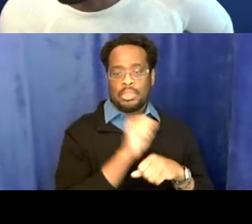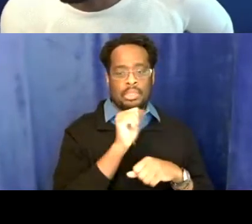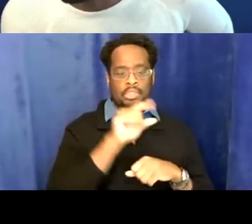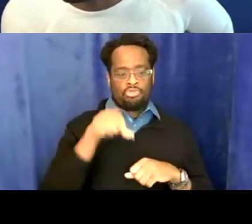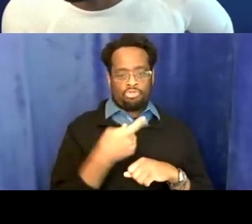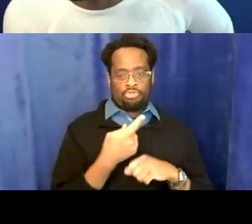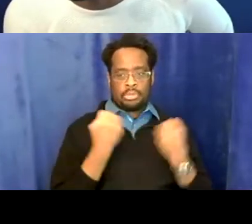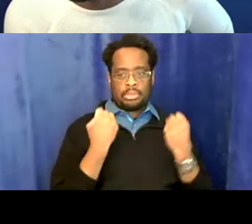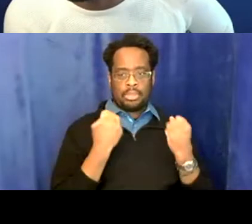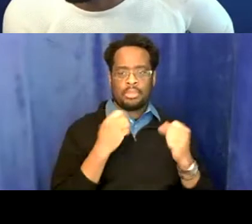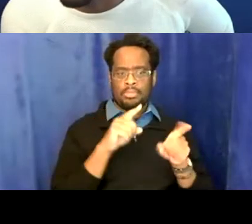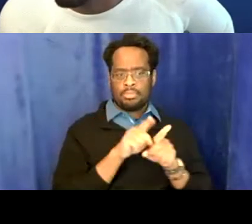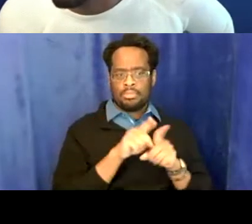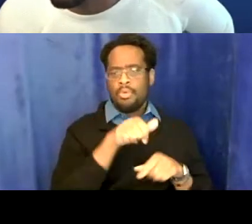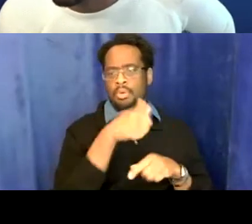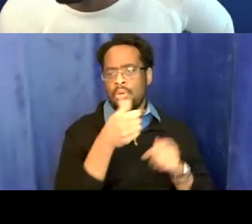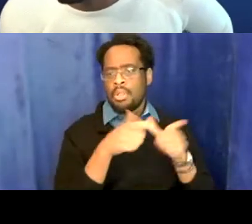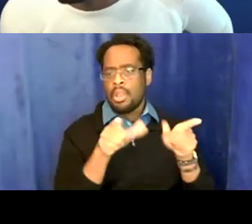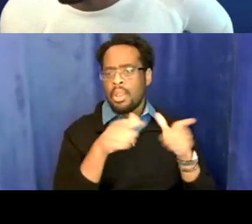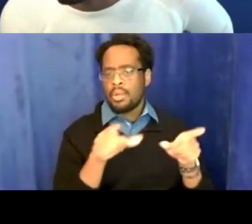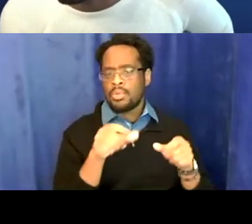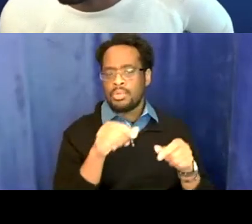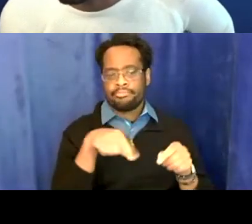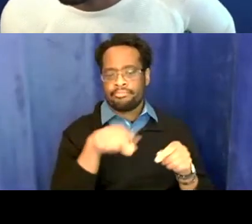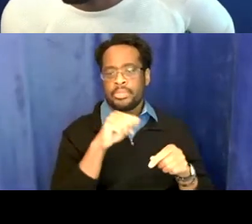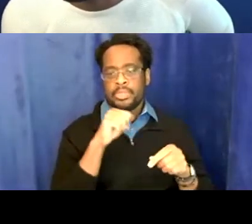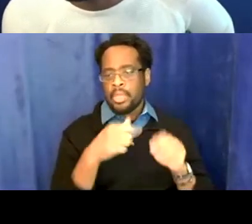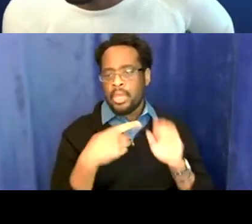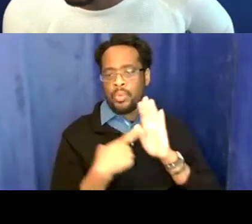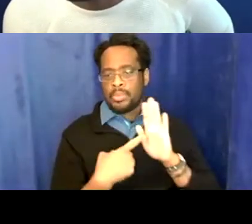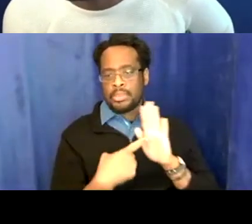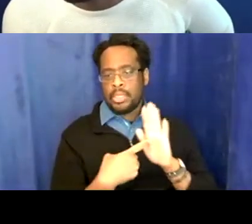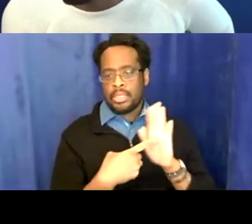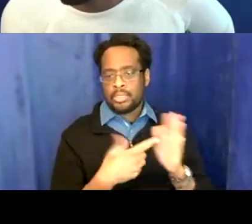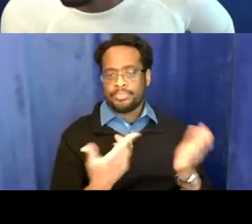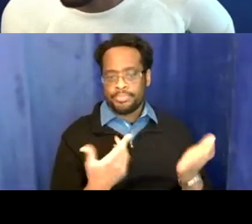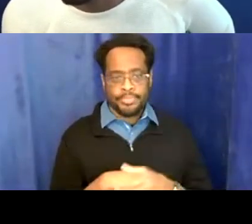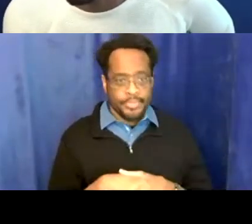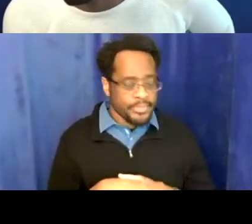with the team there and with your work, not only just sign language but other work for example.